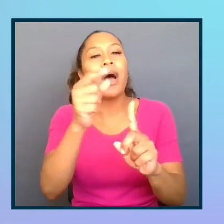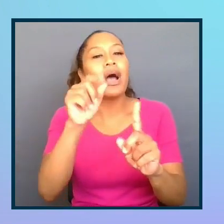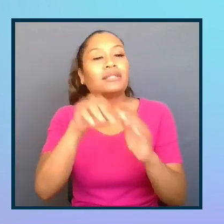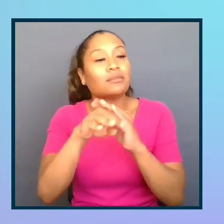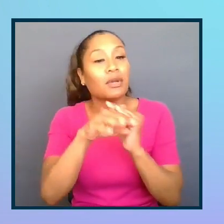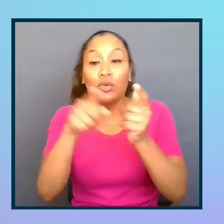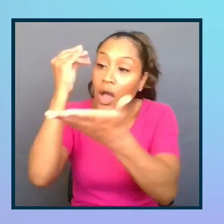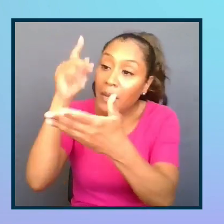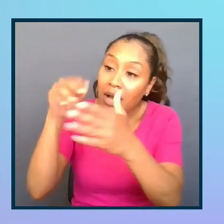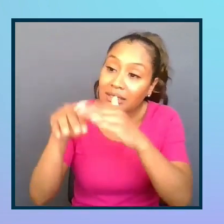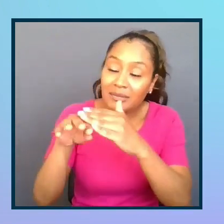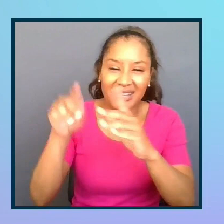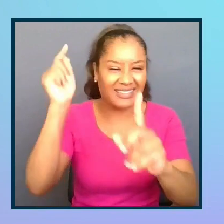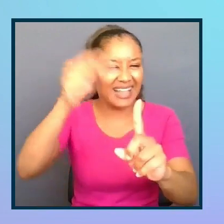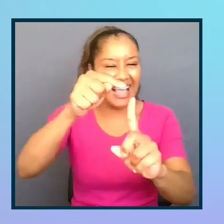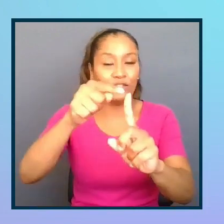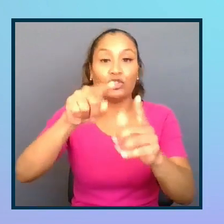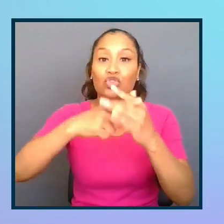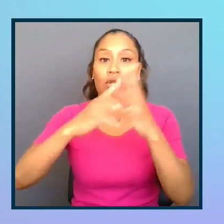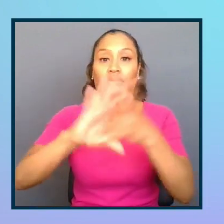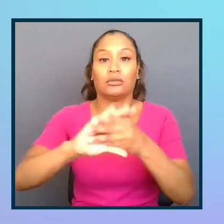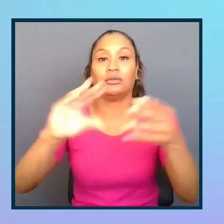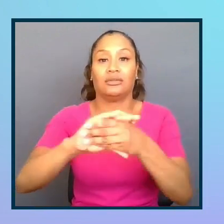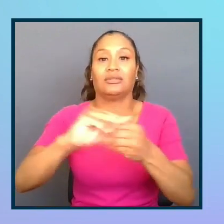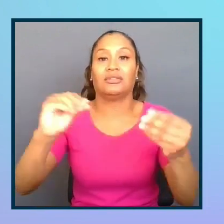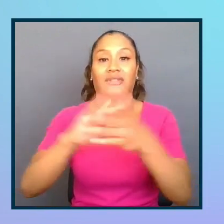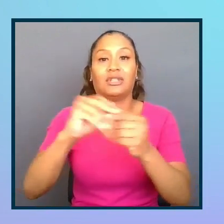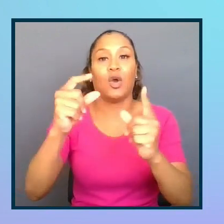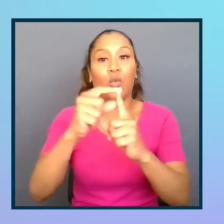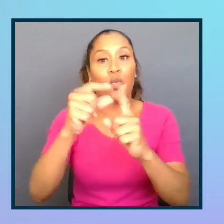And I think once you start saying the word or saying that question, that phrase,